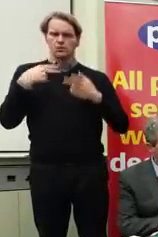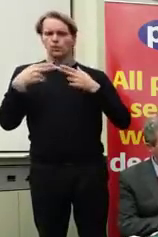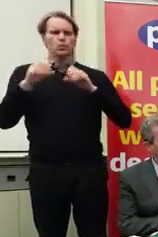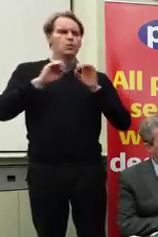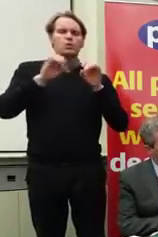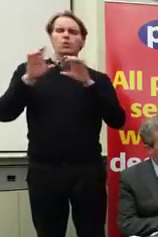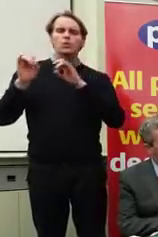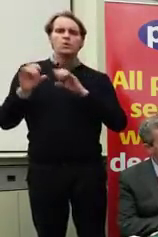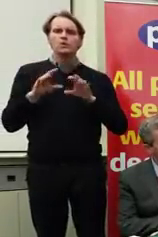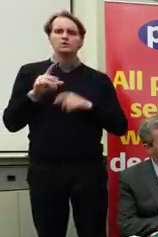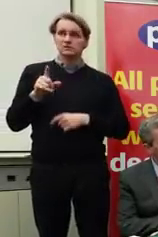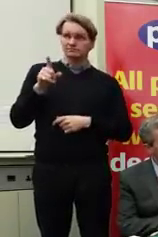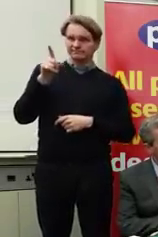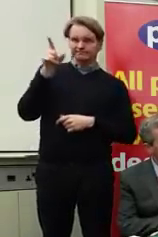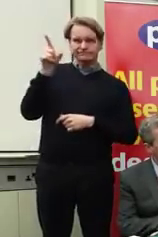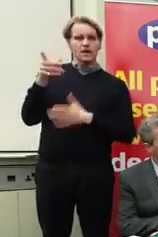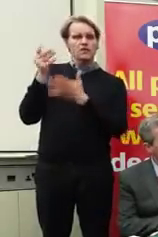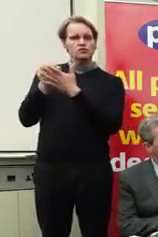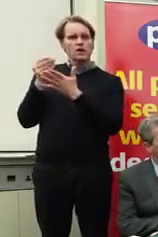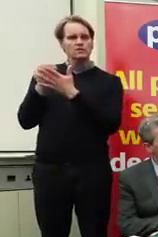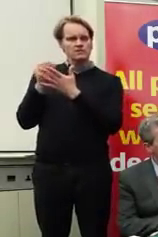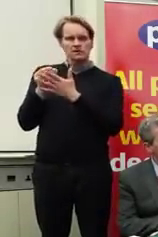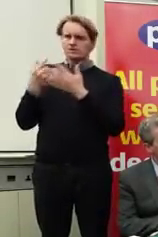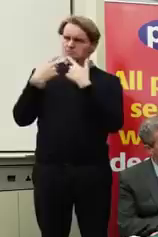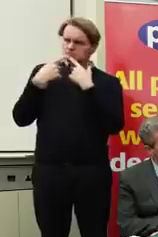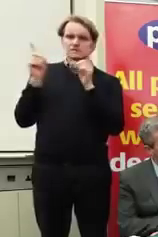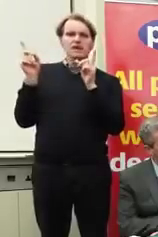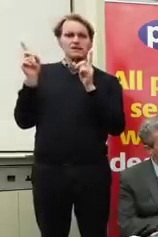been used the most about the Chancellor is that, we said complacent, others have